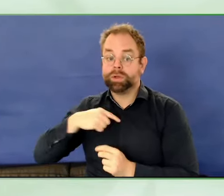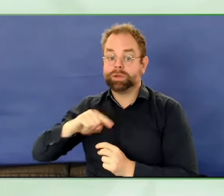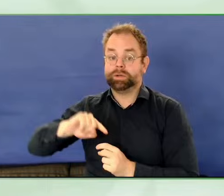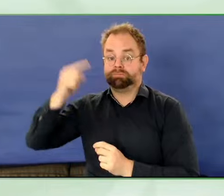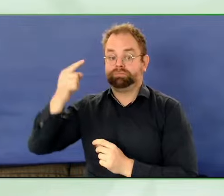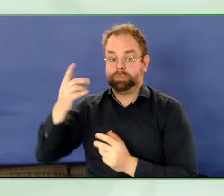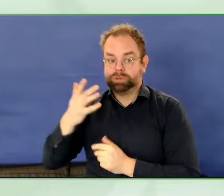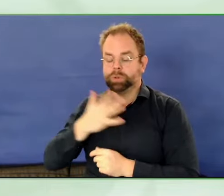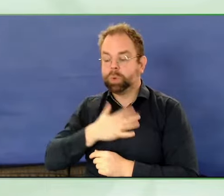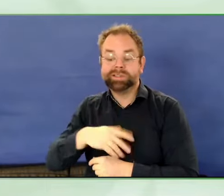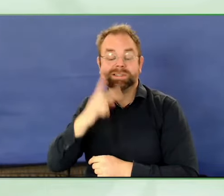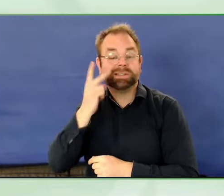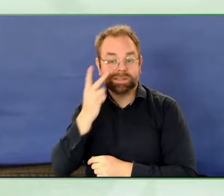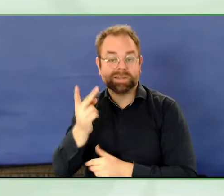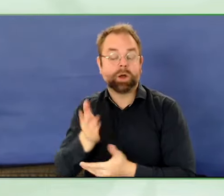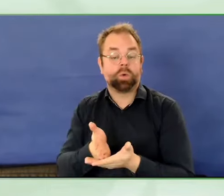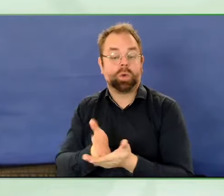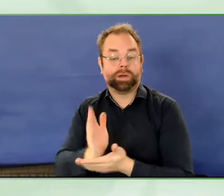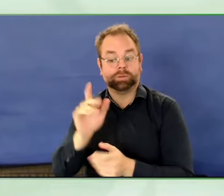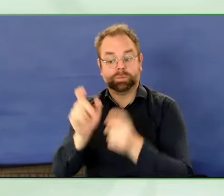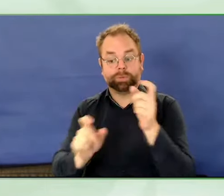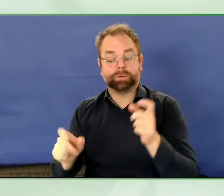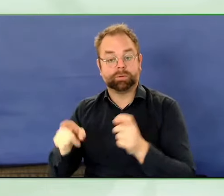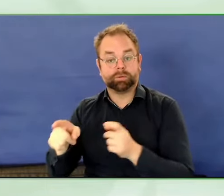As you mentioned, they are outliers.